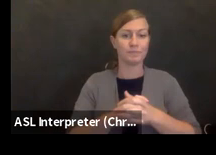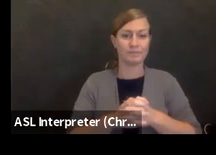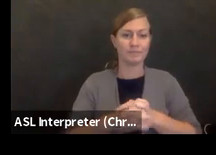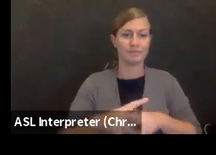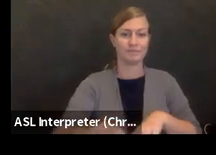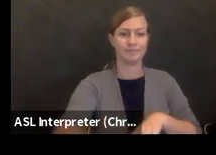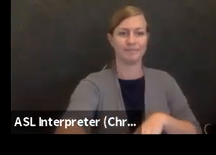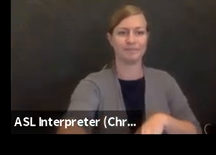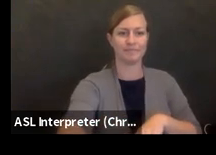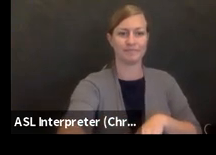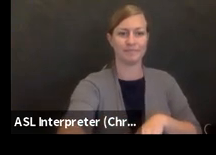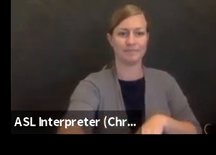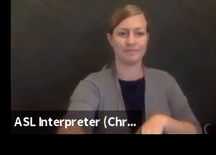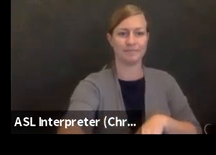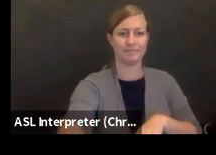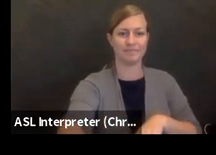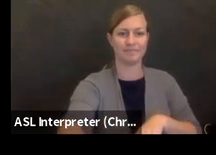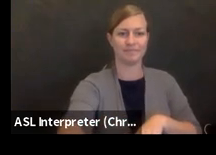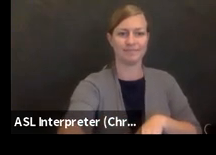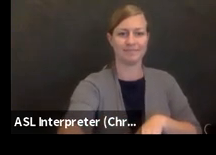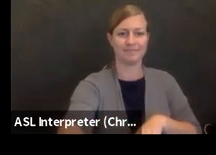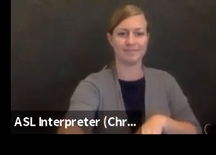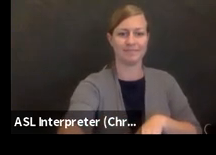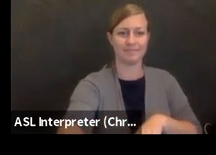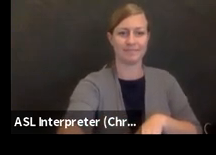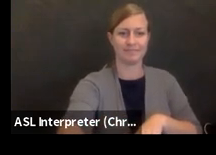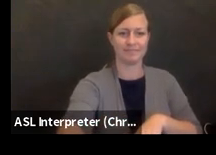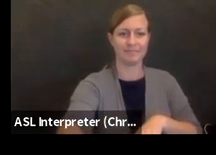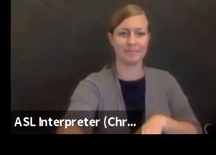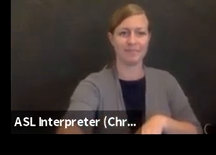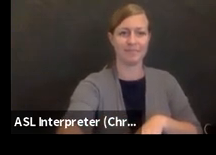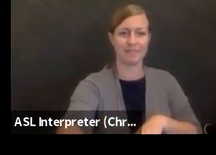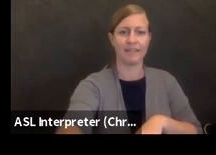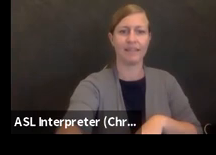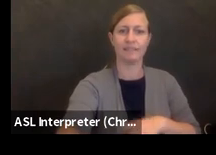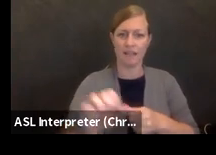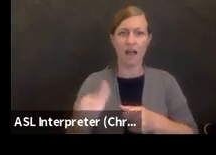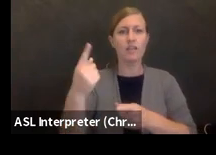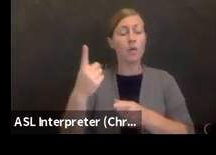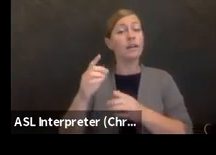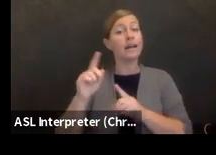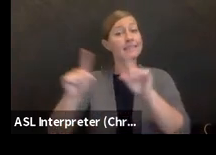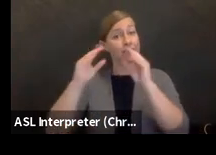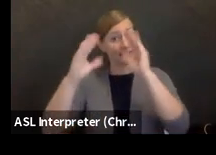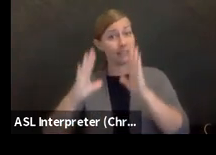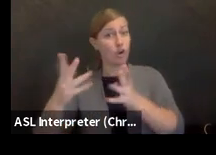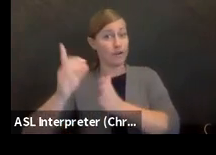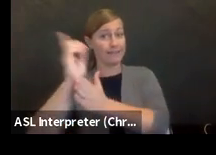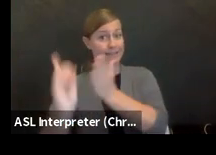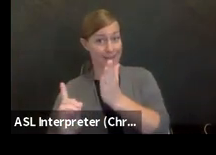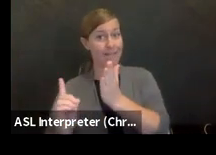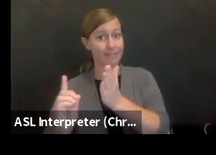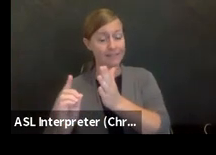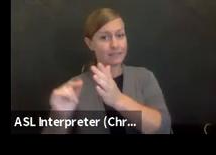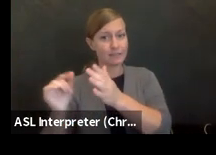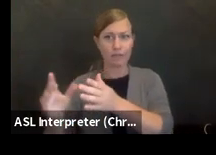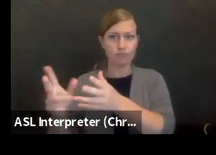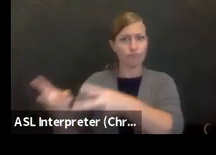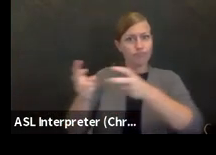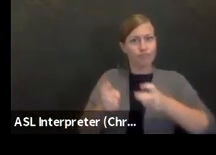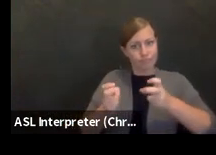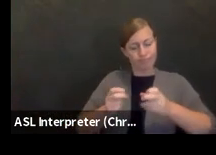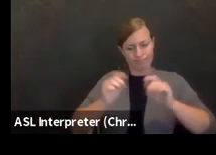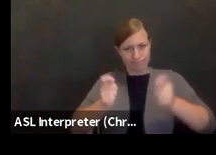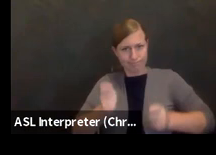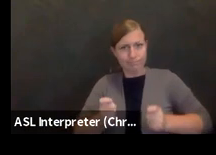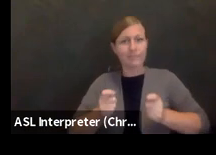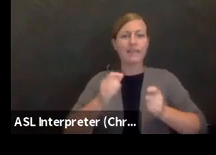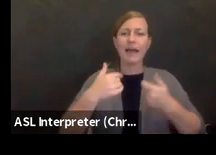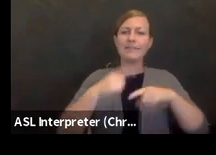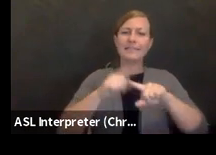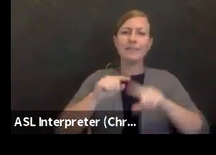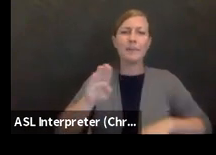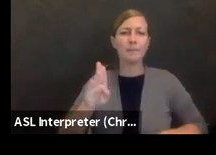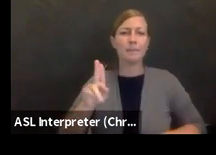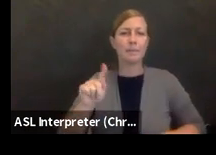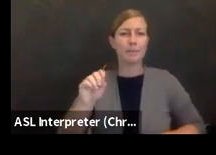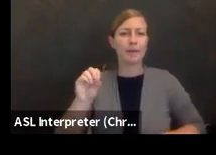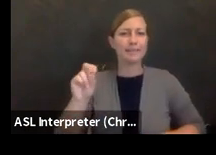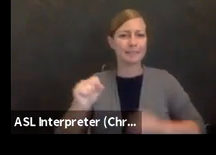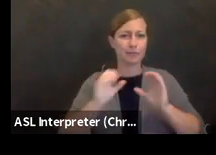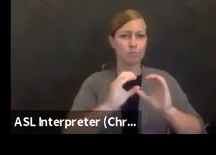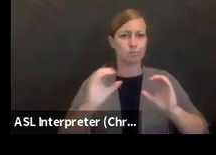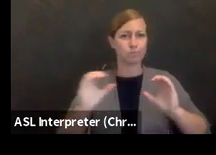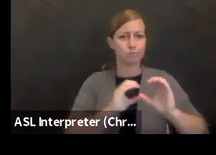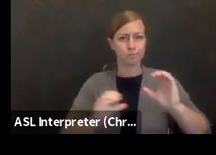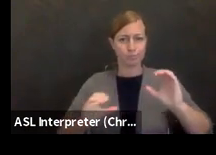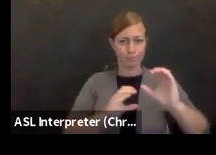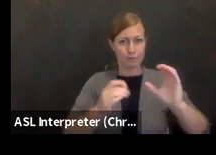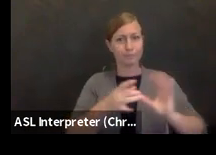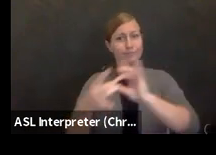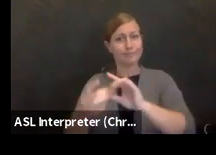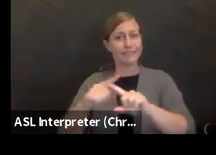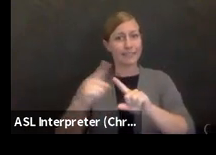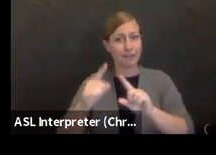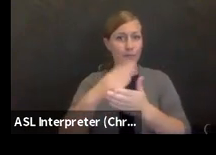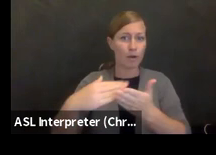ESD 112-- Kristina Wambold: And it's building. This is one that another teacher has created these are buttons that link to the course says different navigation and if I want to use this I my trick has been to add it to my favorites.